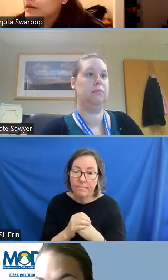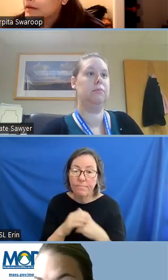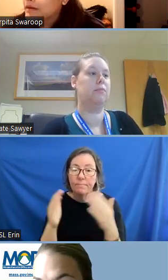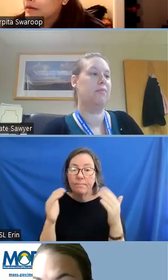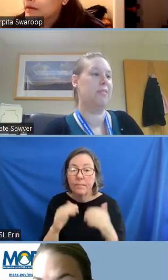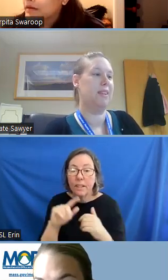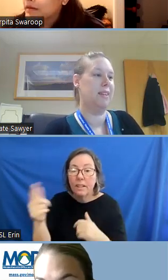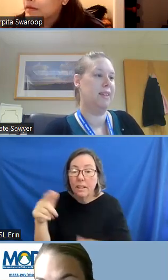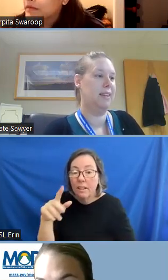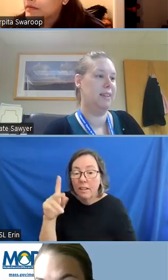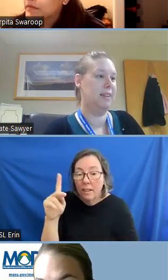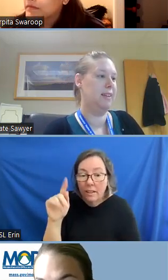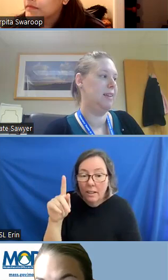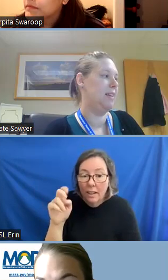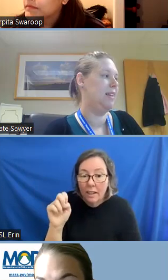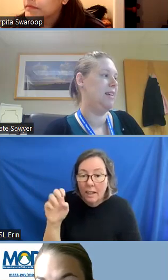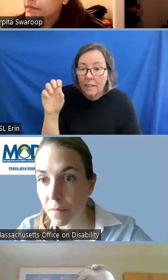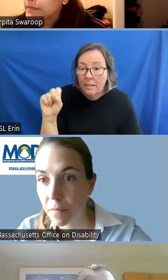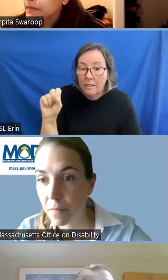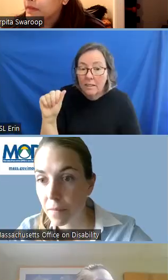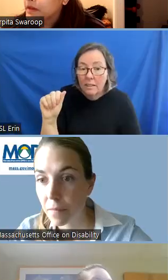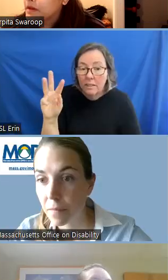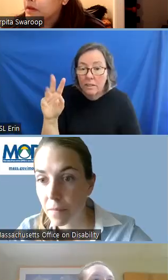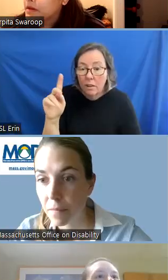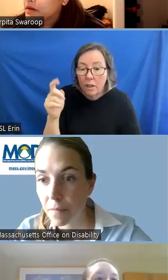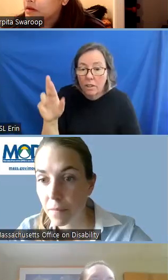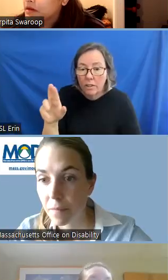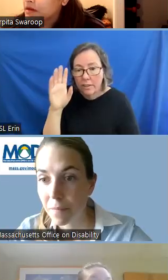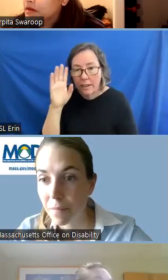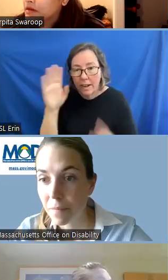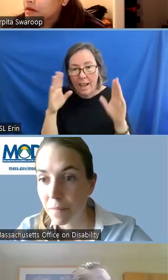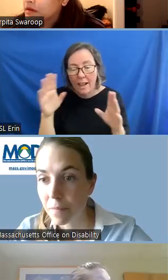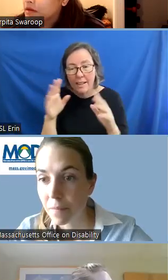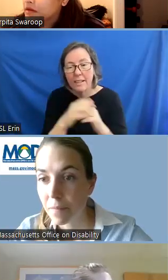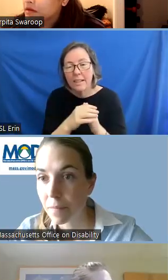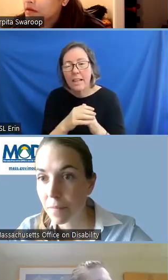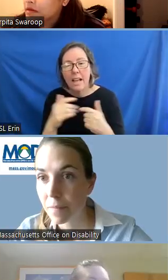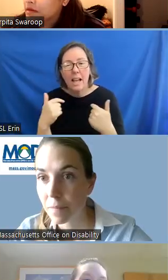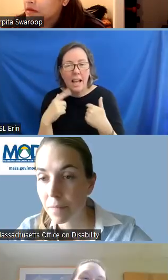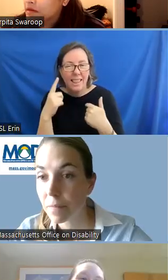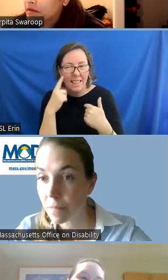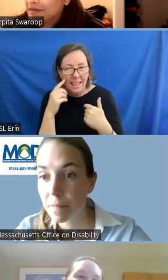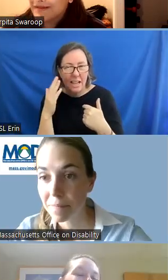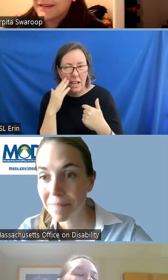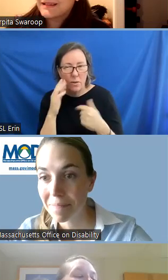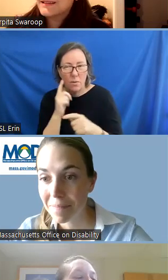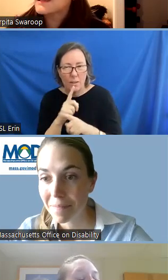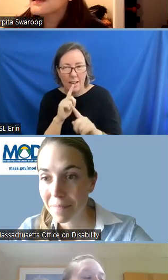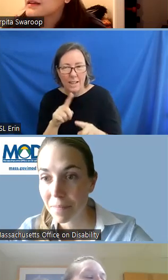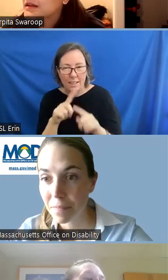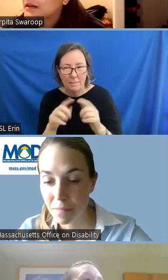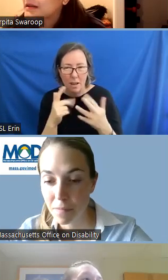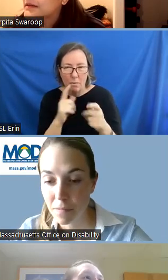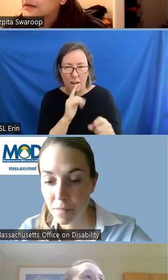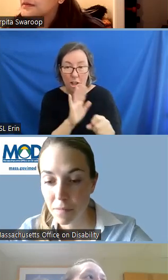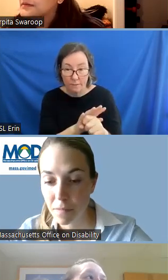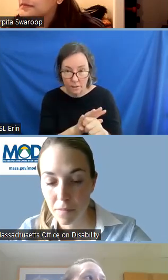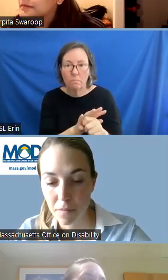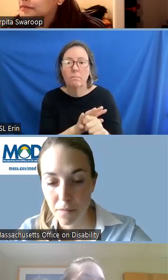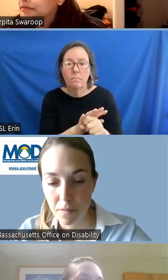Hello! I think I know the answer, but just would like confirmation. Past practice at